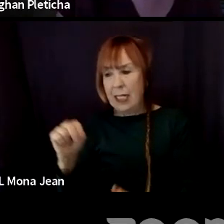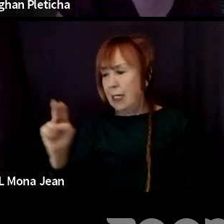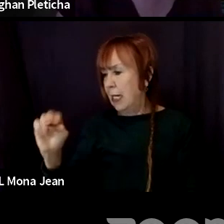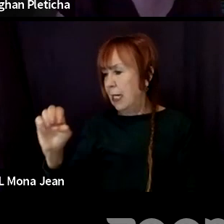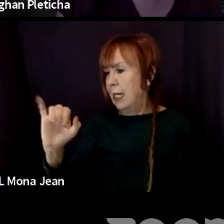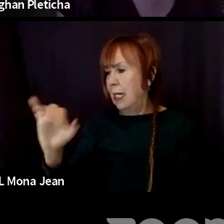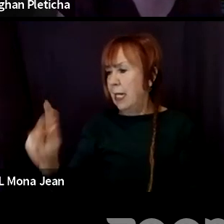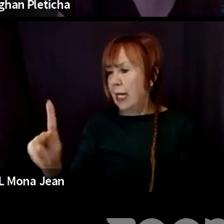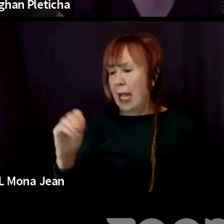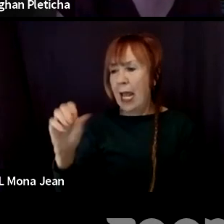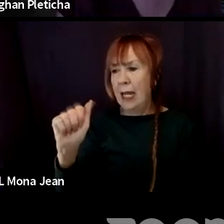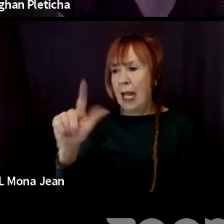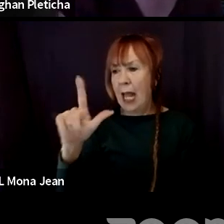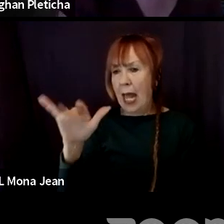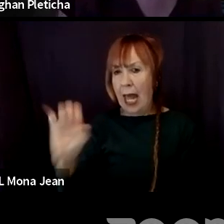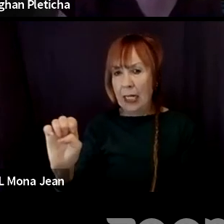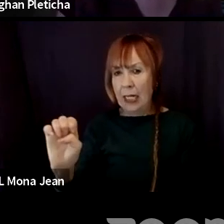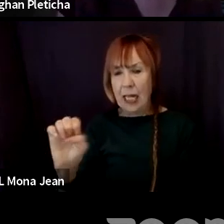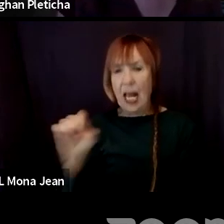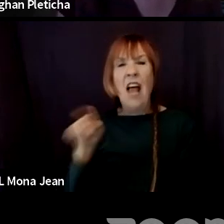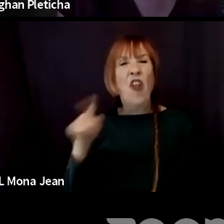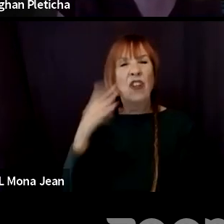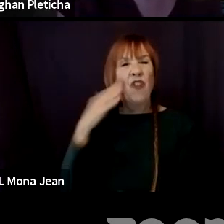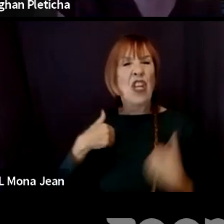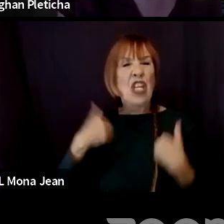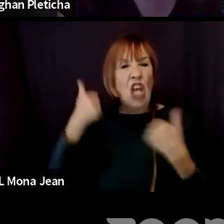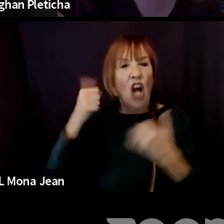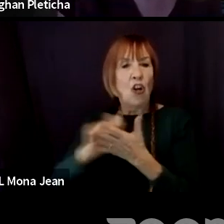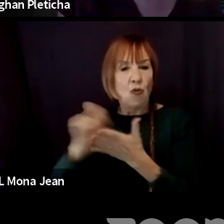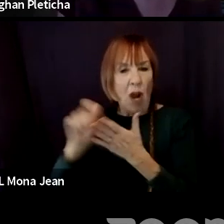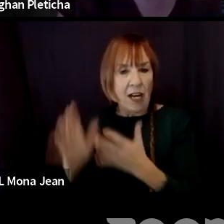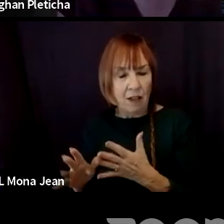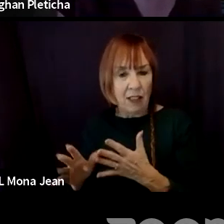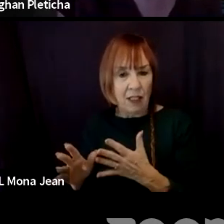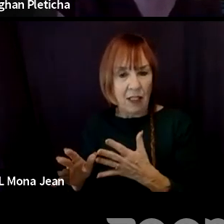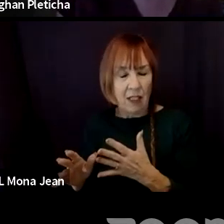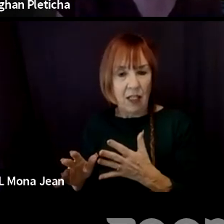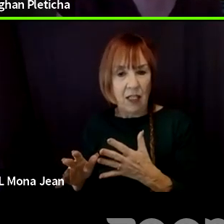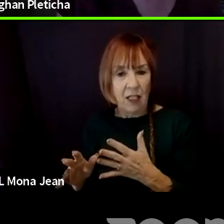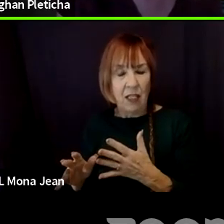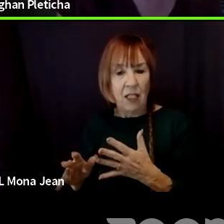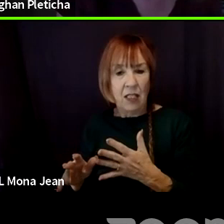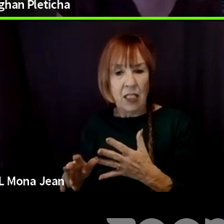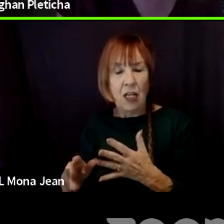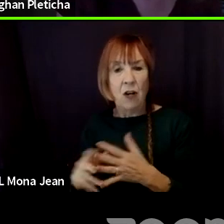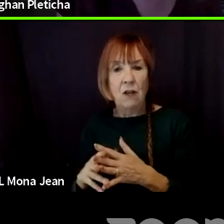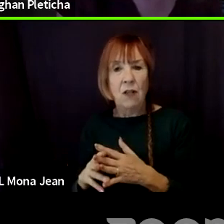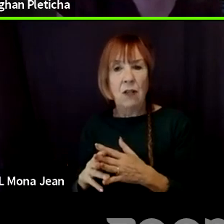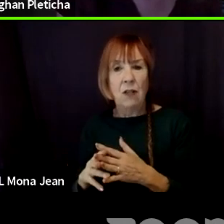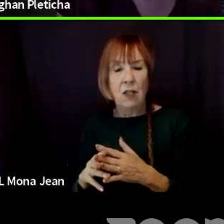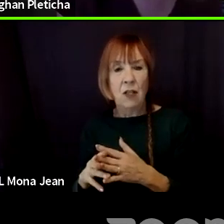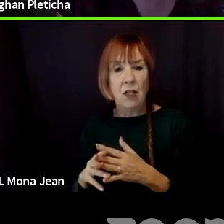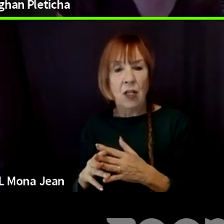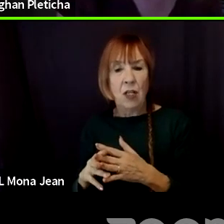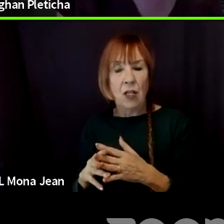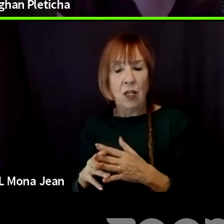they are basically for the younger writers, they are join in August to the team, right? So you guys gotta take out paper team.